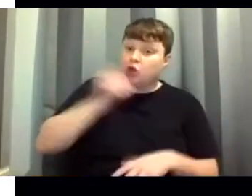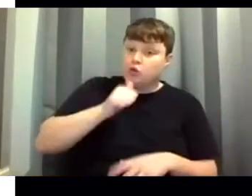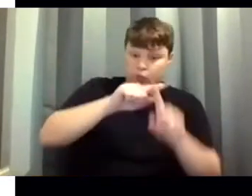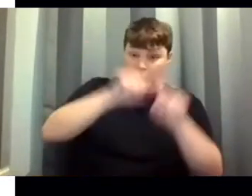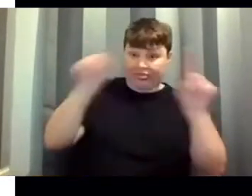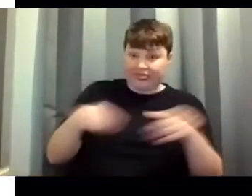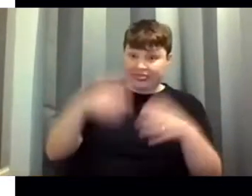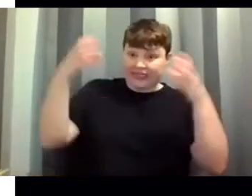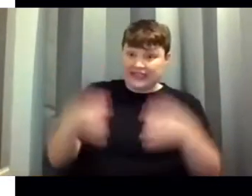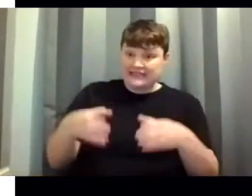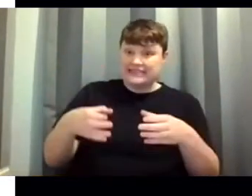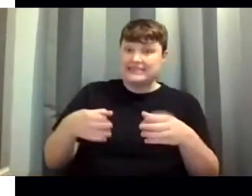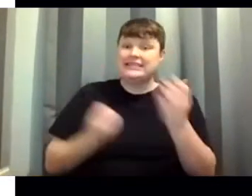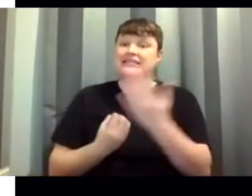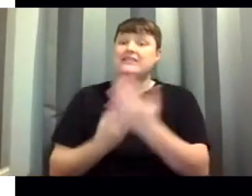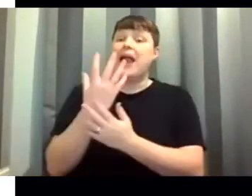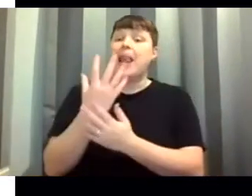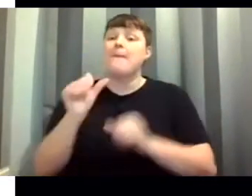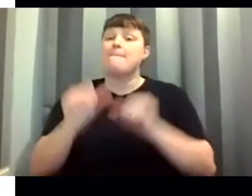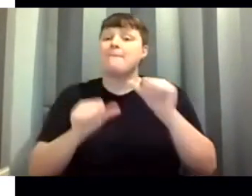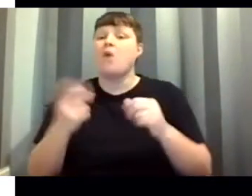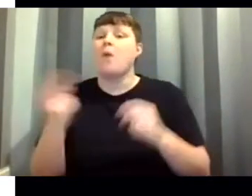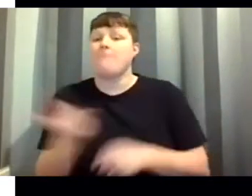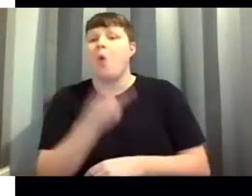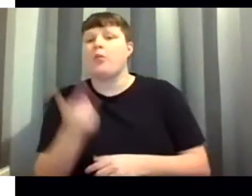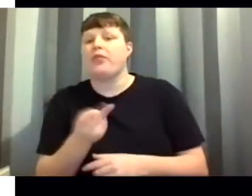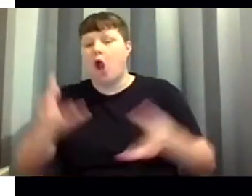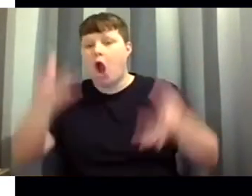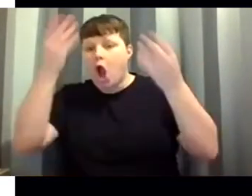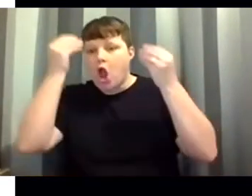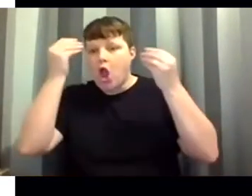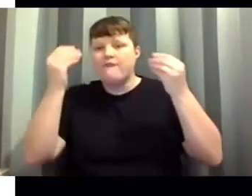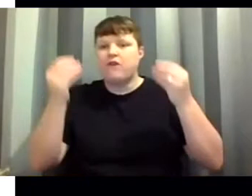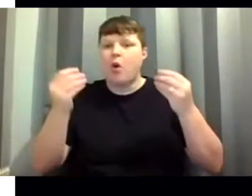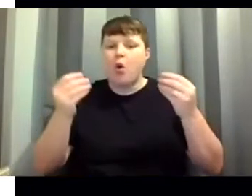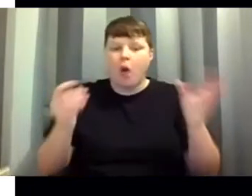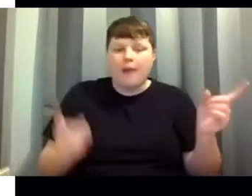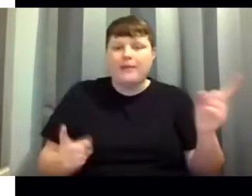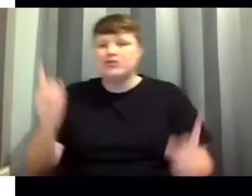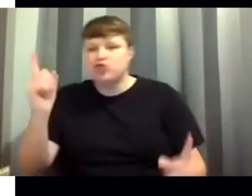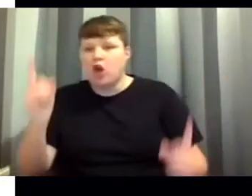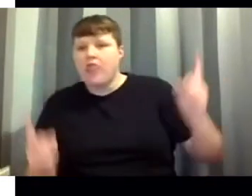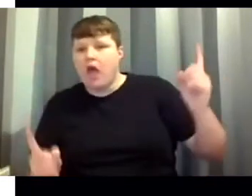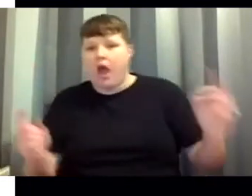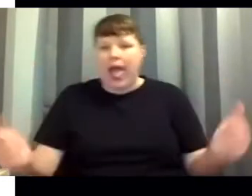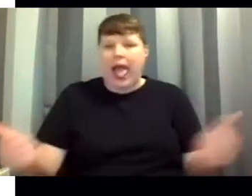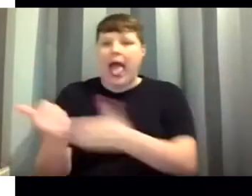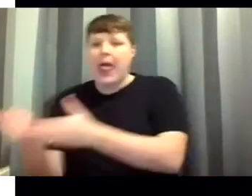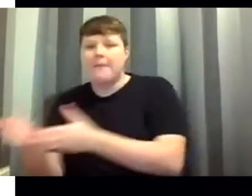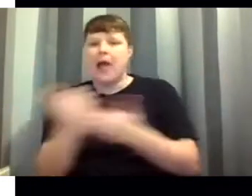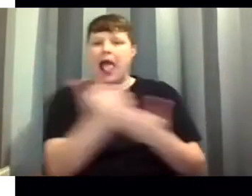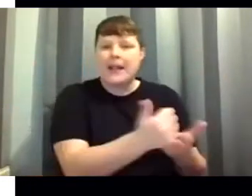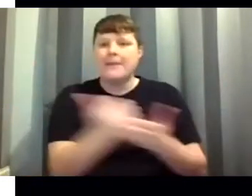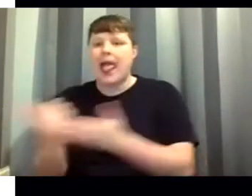for both. Because we learn a lot from each other's processes and each other's errors.